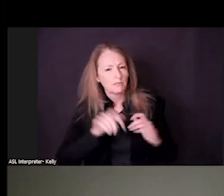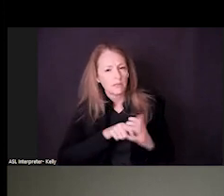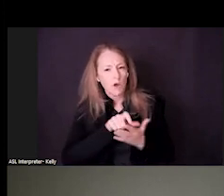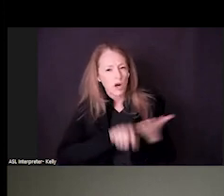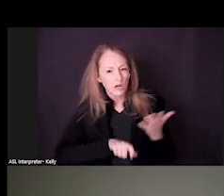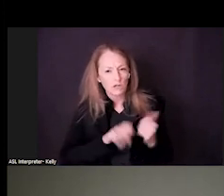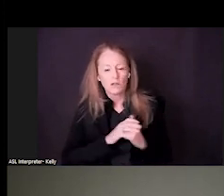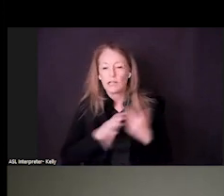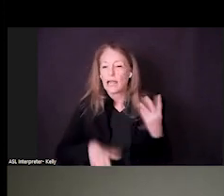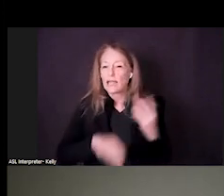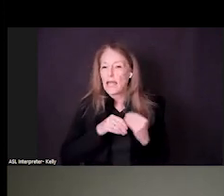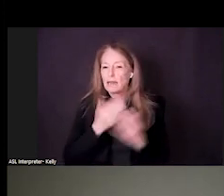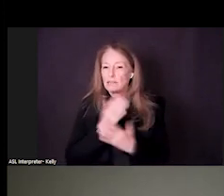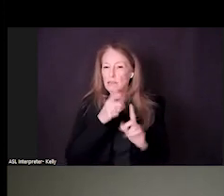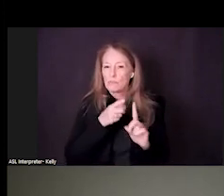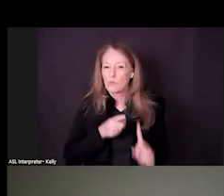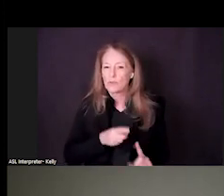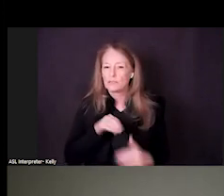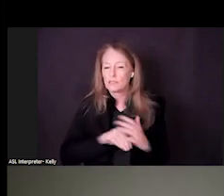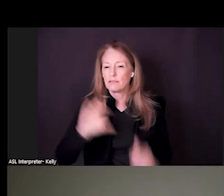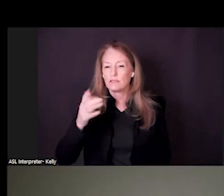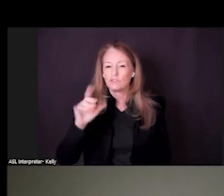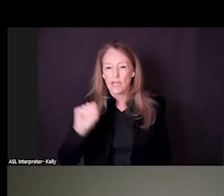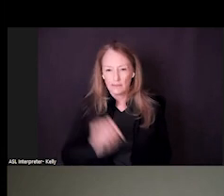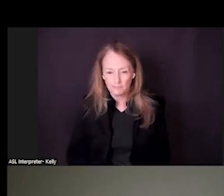COMMENTS SECTION. I THINK THIS IS JUST SOMETHING THAT WE NEED TO